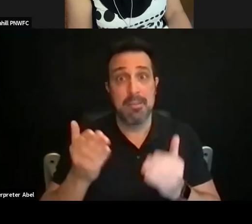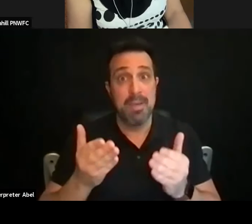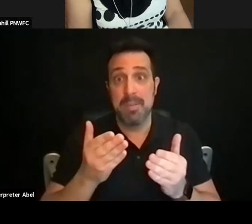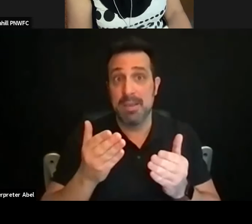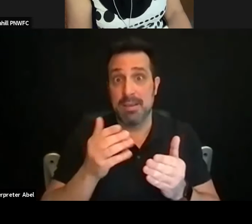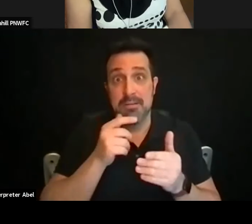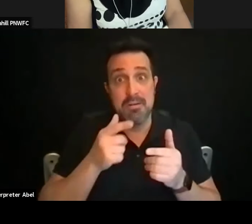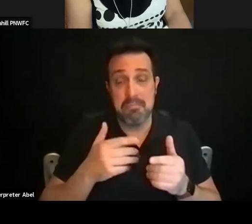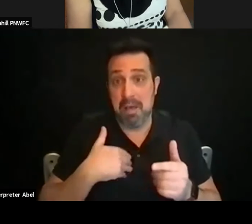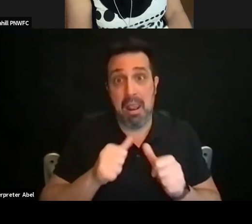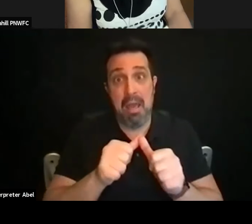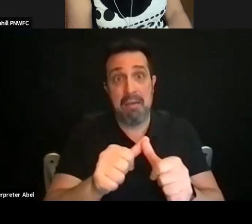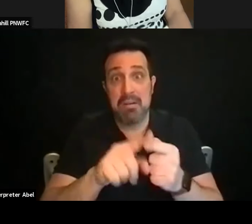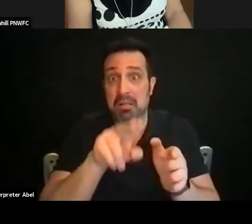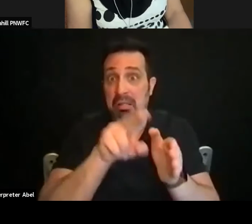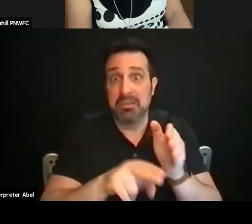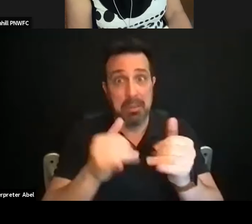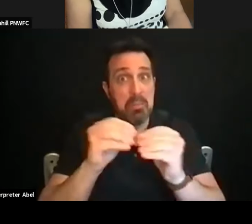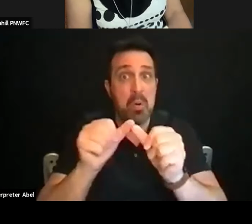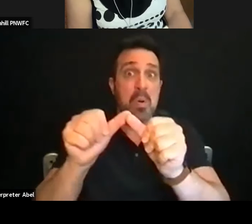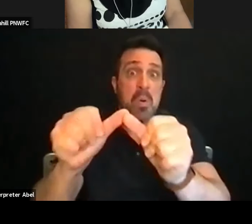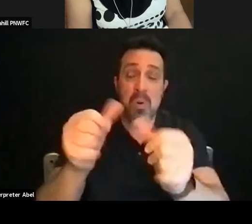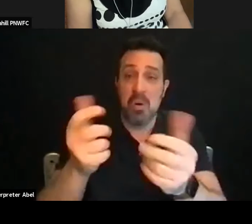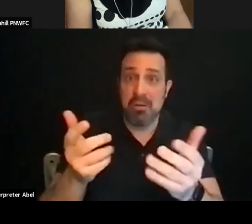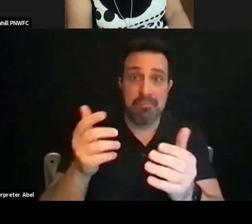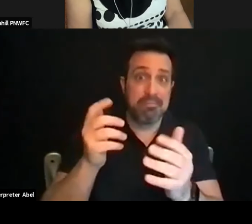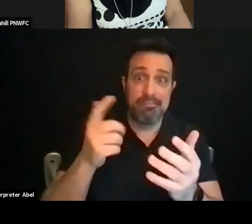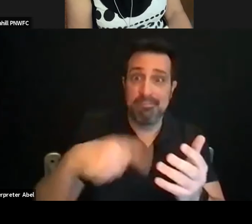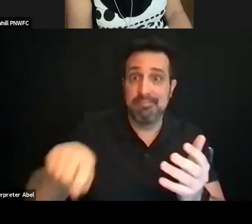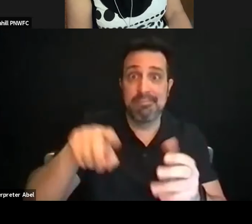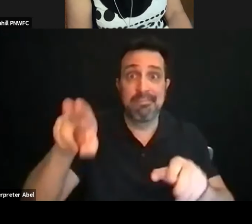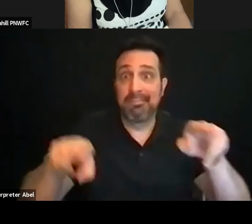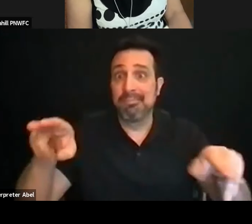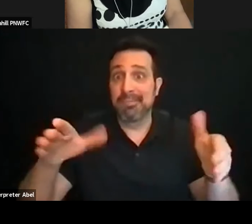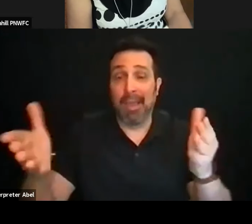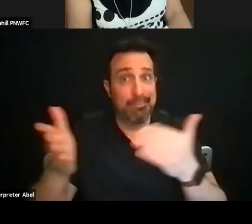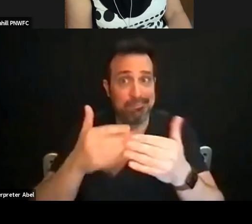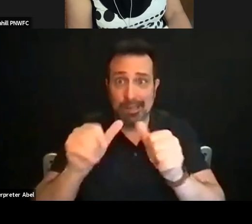it was just so obvious that that's not -- it's not